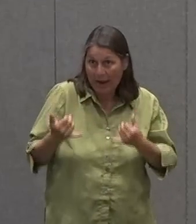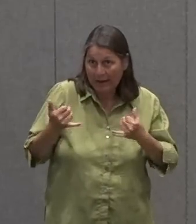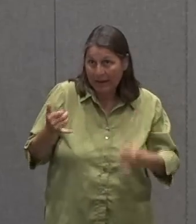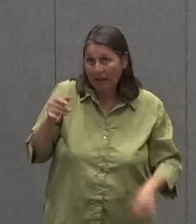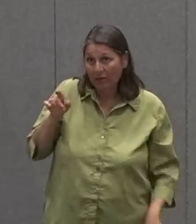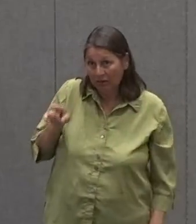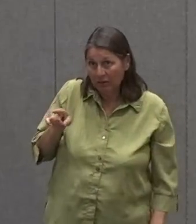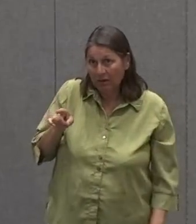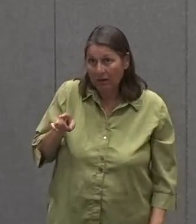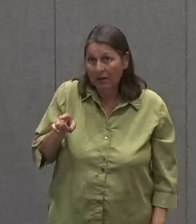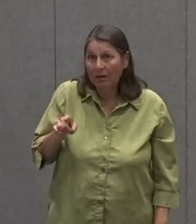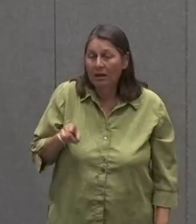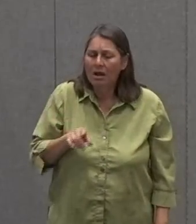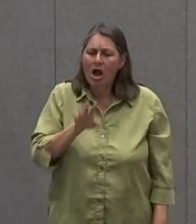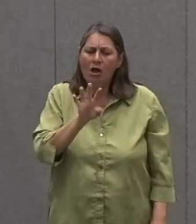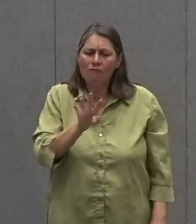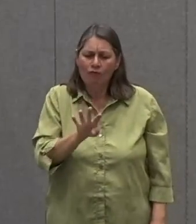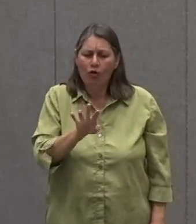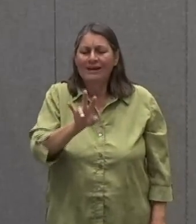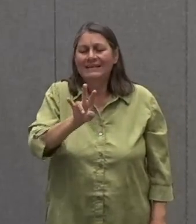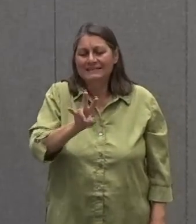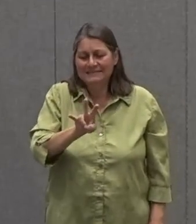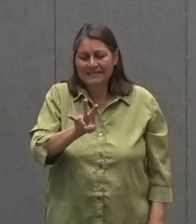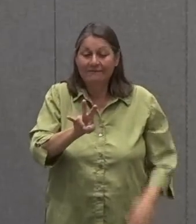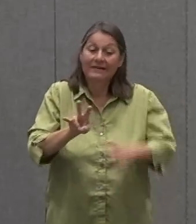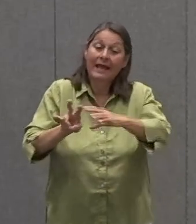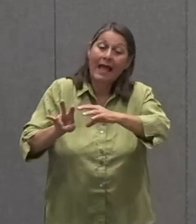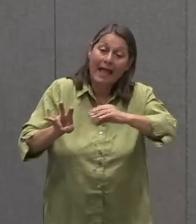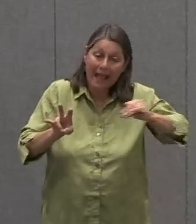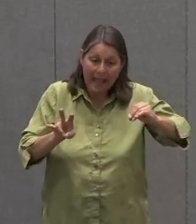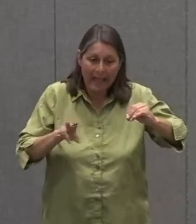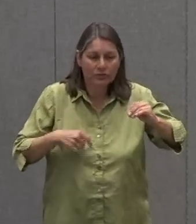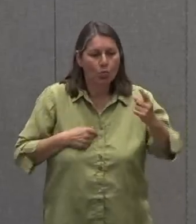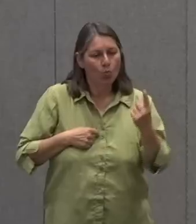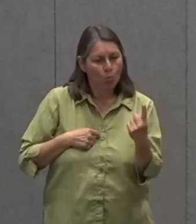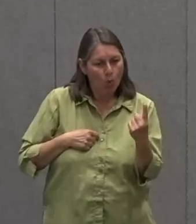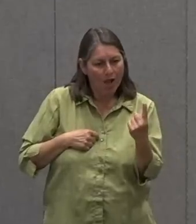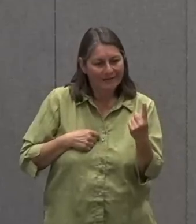I would say 47 and 1/10 at this point,